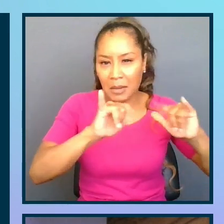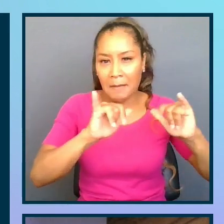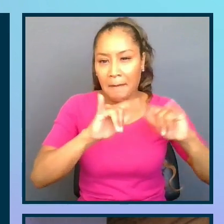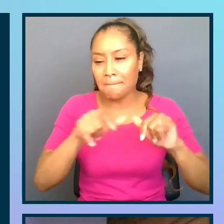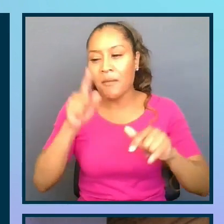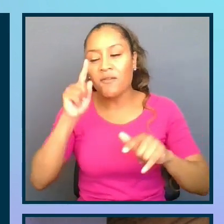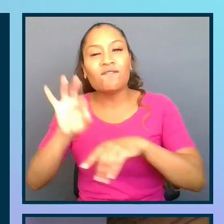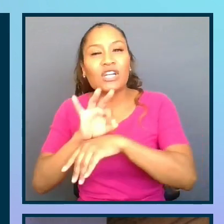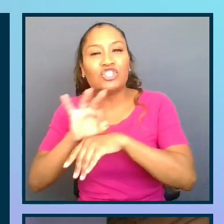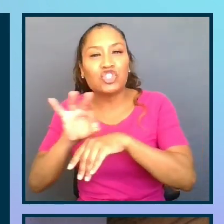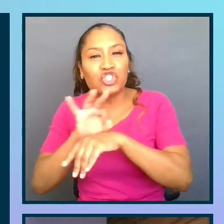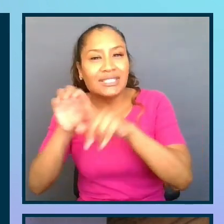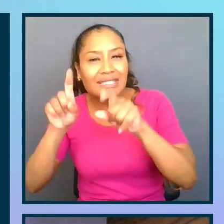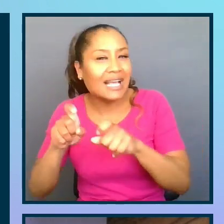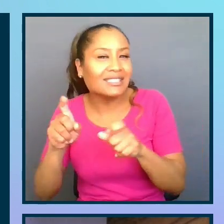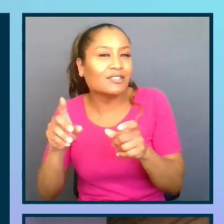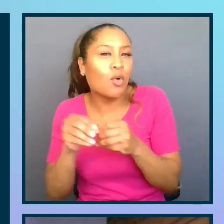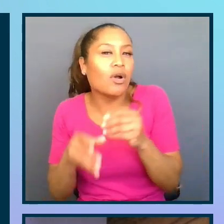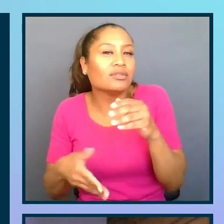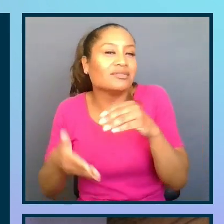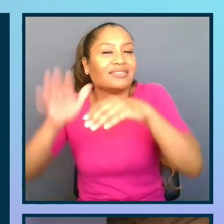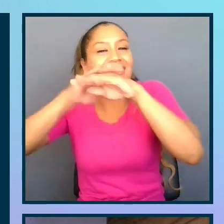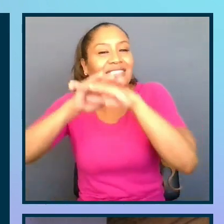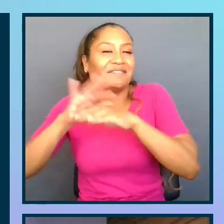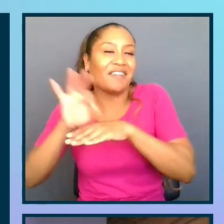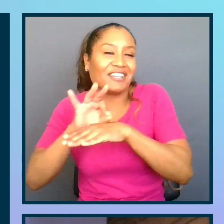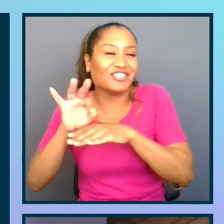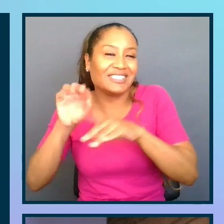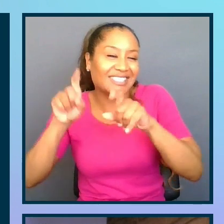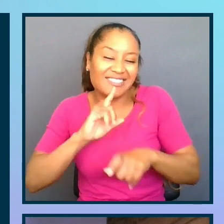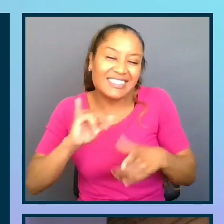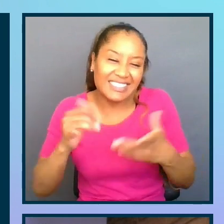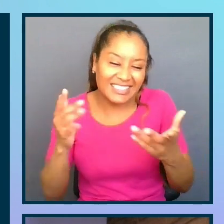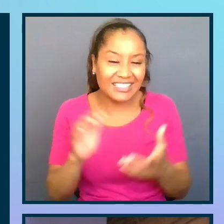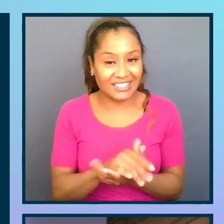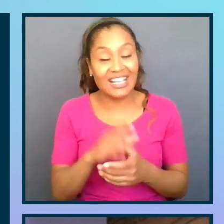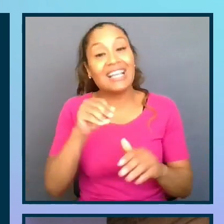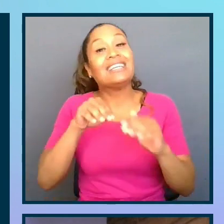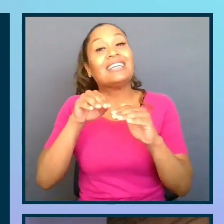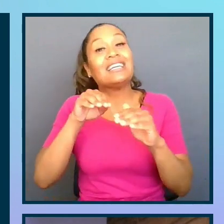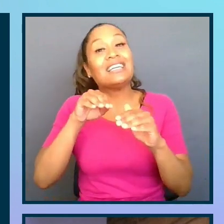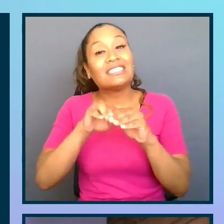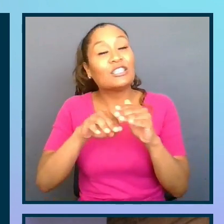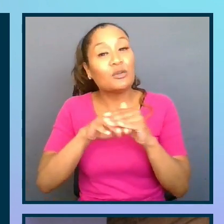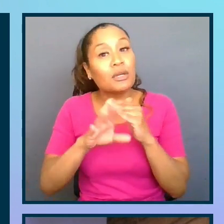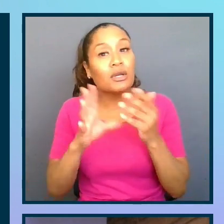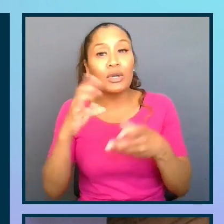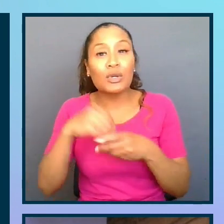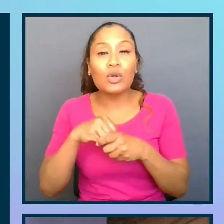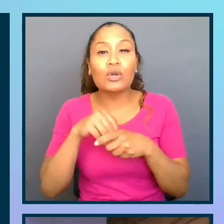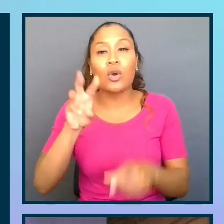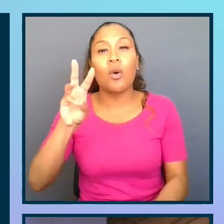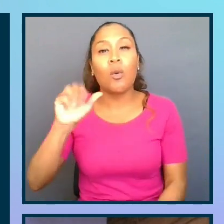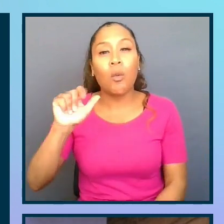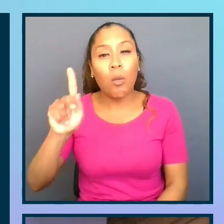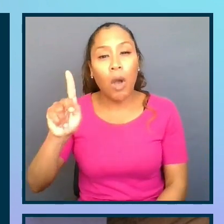just another flavor of functional testing really, and accessibility is included in walkthroughs and showcases.